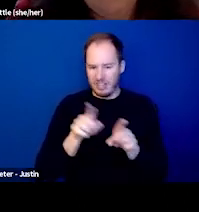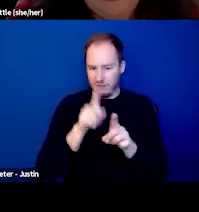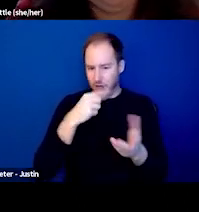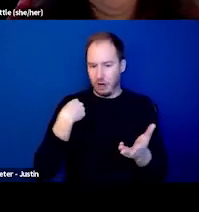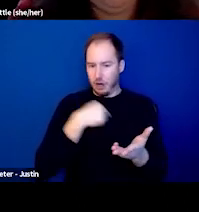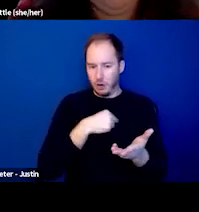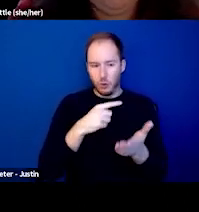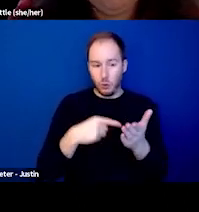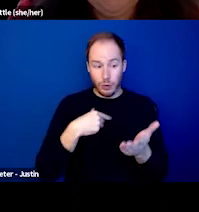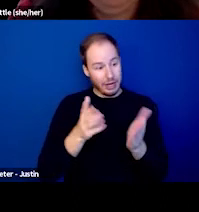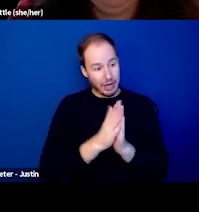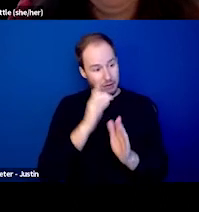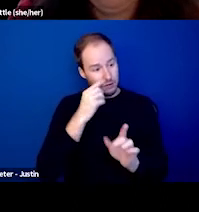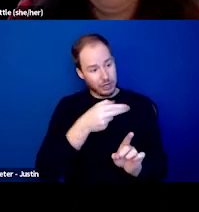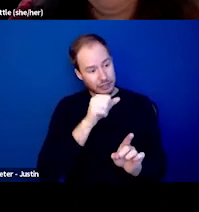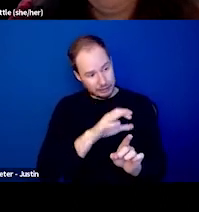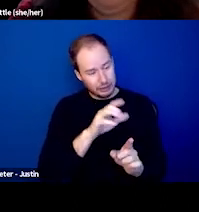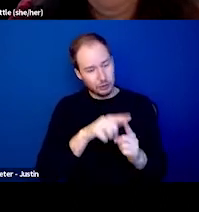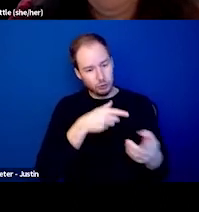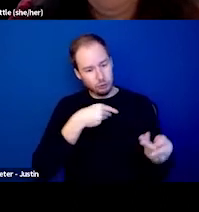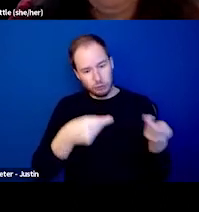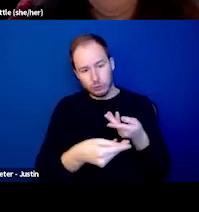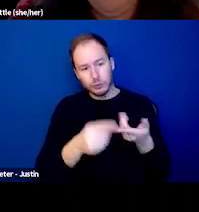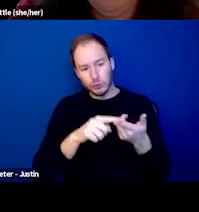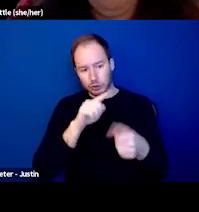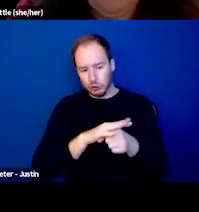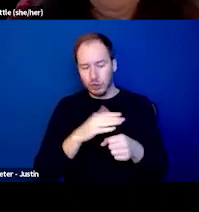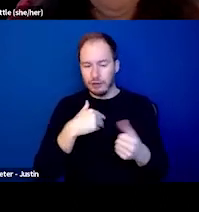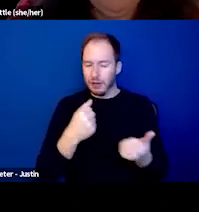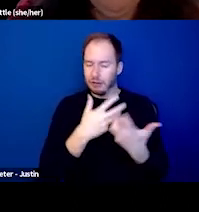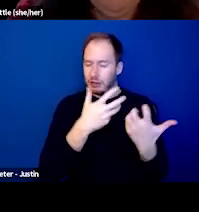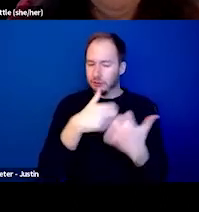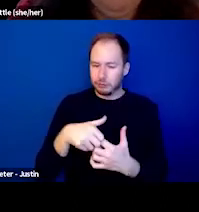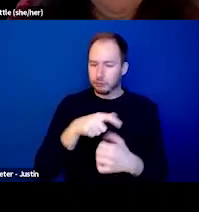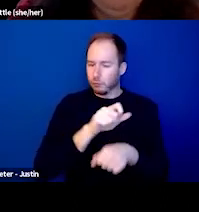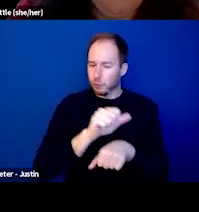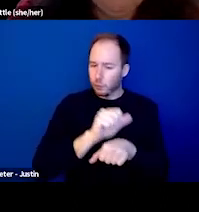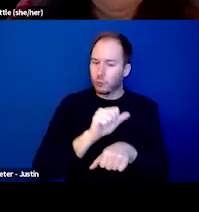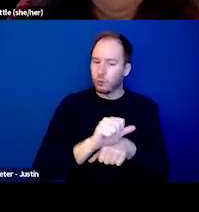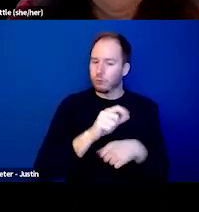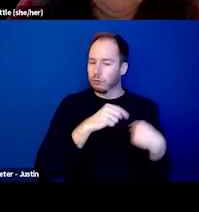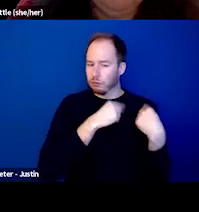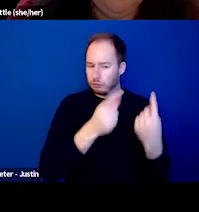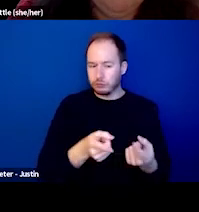that we ask for HHSC, for them to talk to us about what they've been working on, and what we've been asking for as far